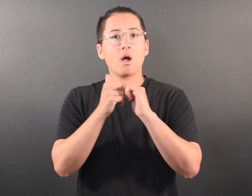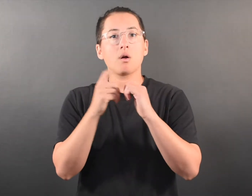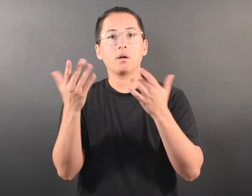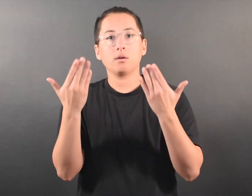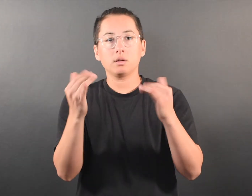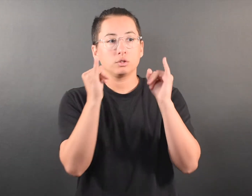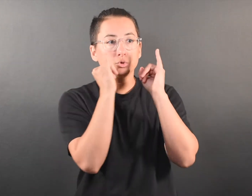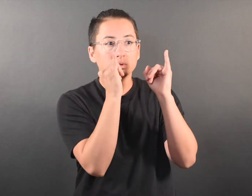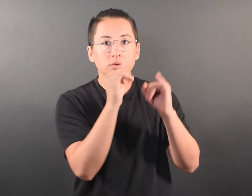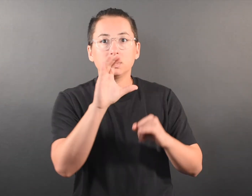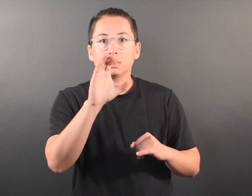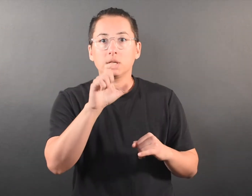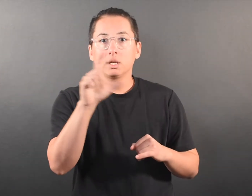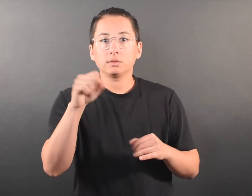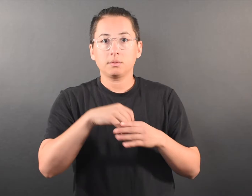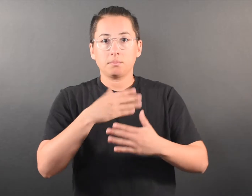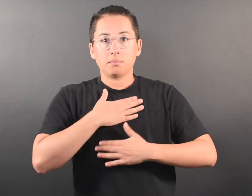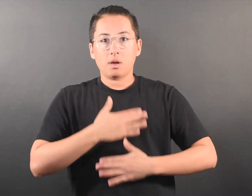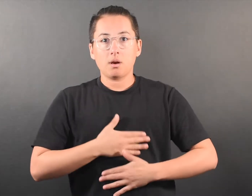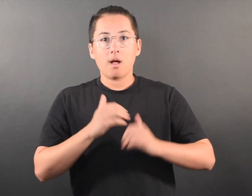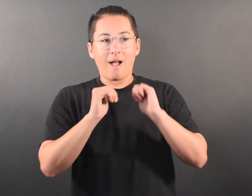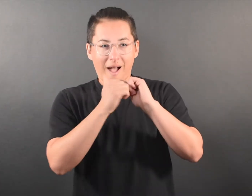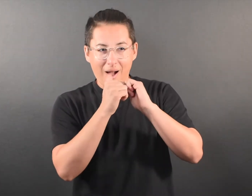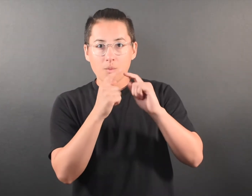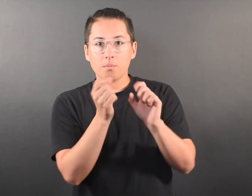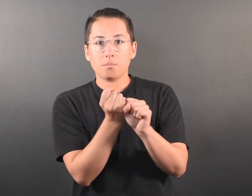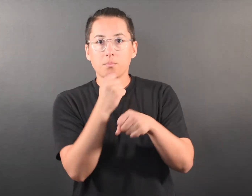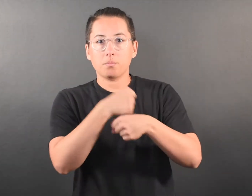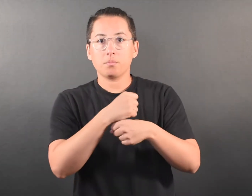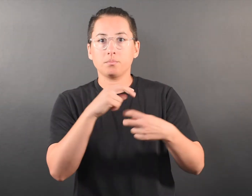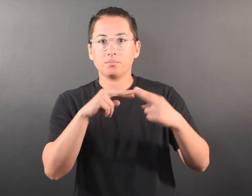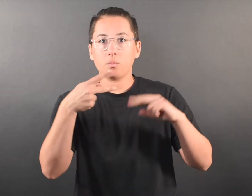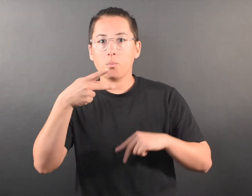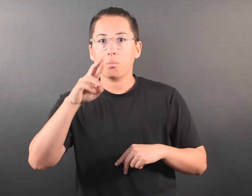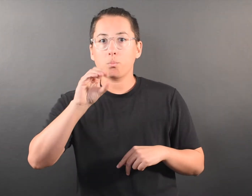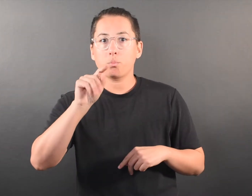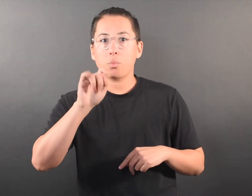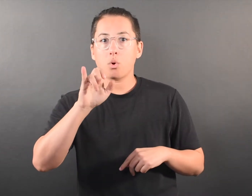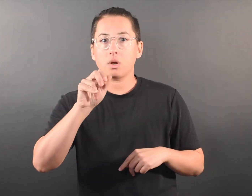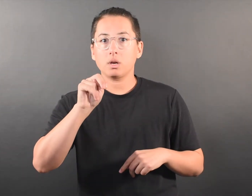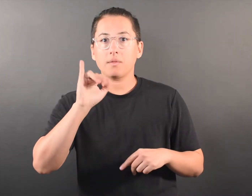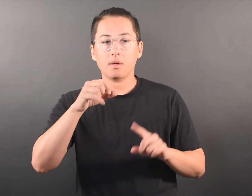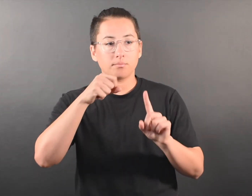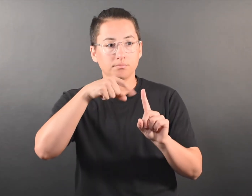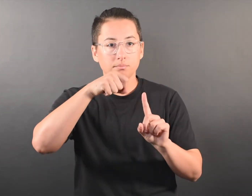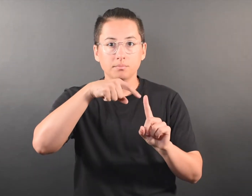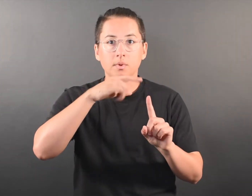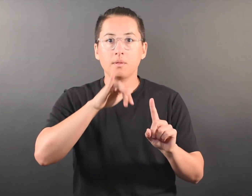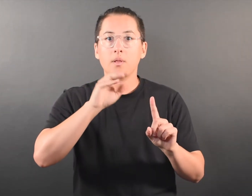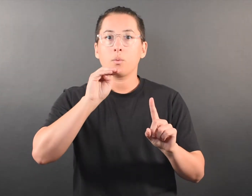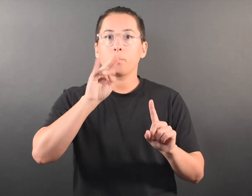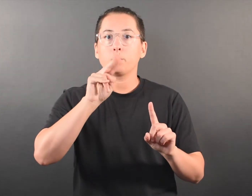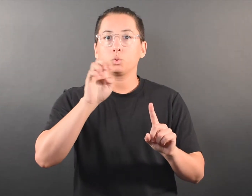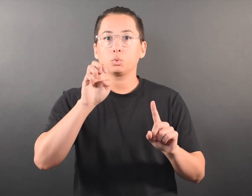work by instructing cells in the body how to make a protein that triggers an immune response.